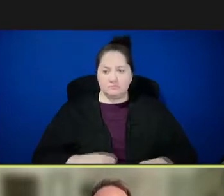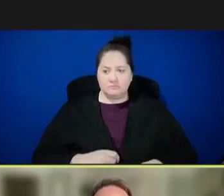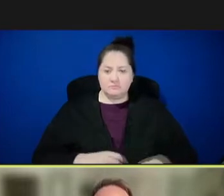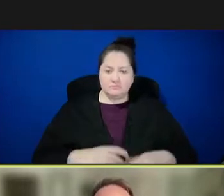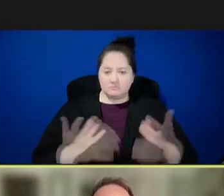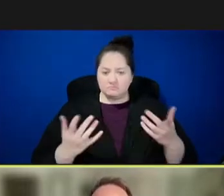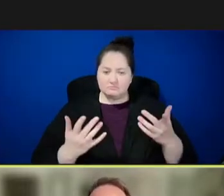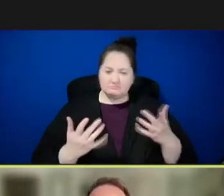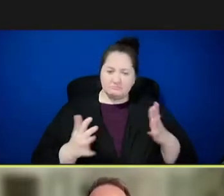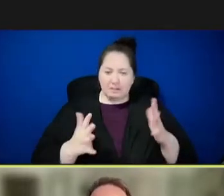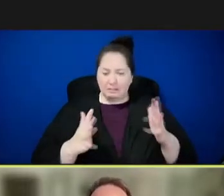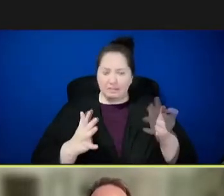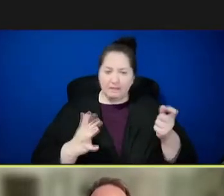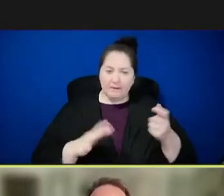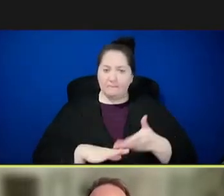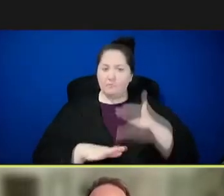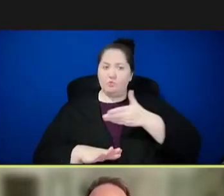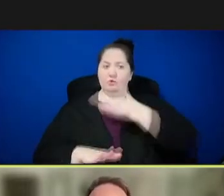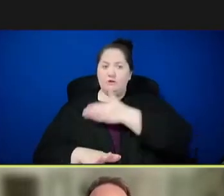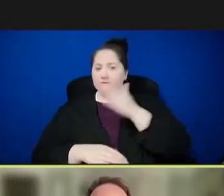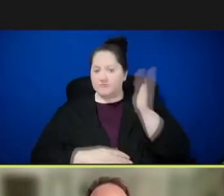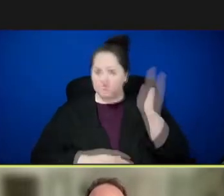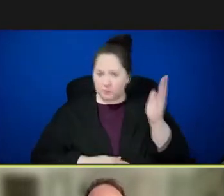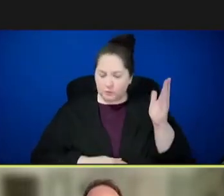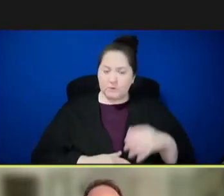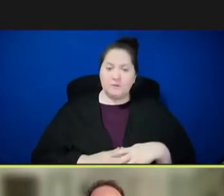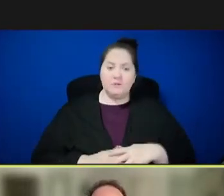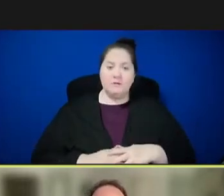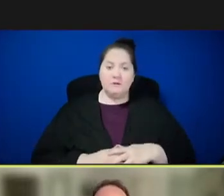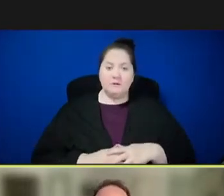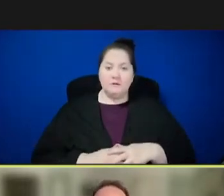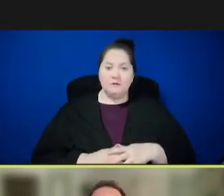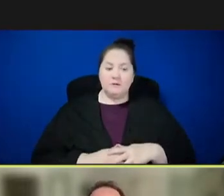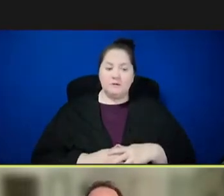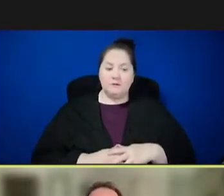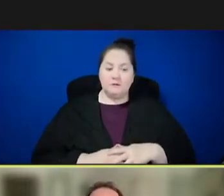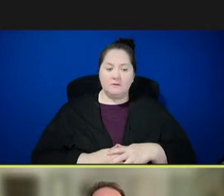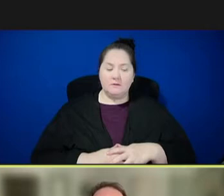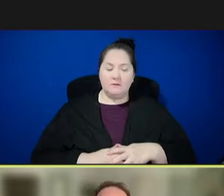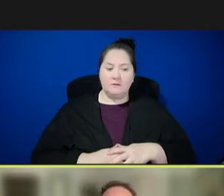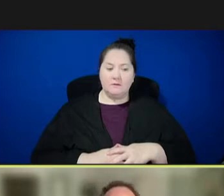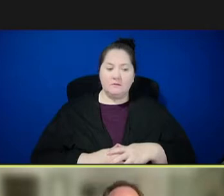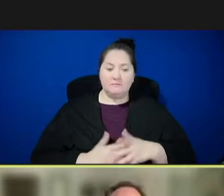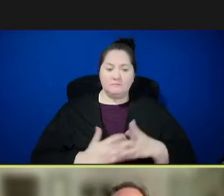slightly, you know, a little bit in the previous presentation is can we optimize clinical studies?